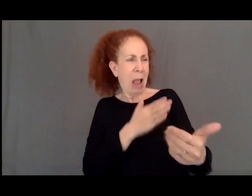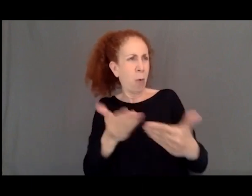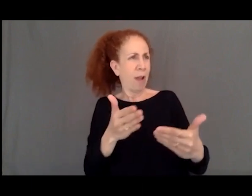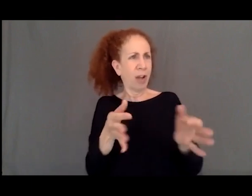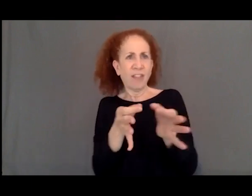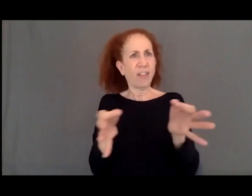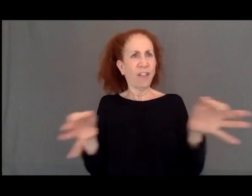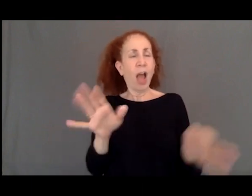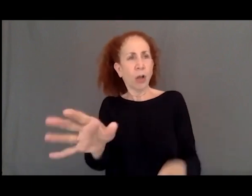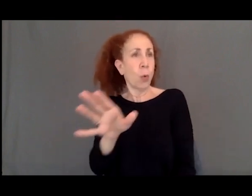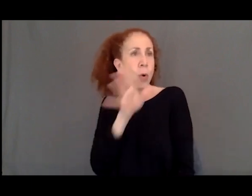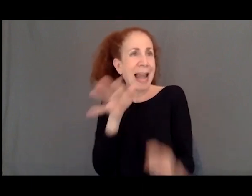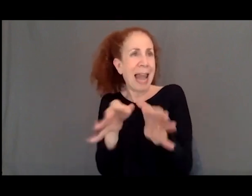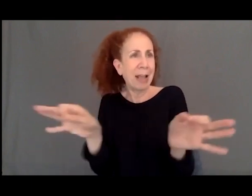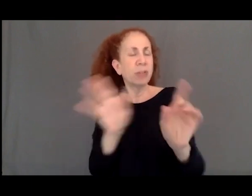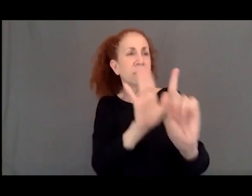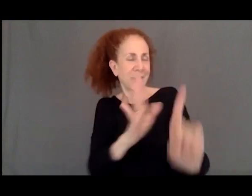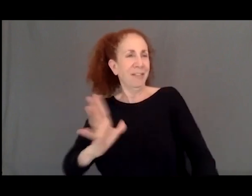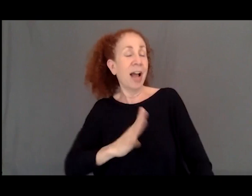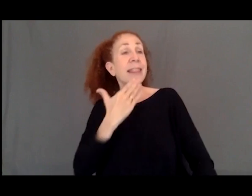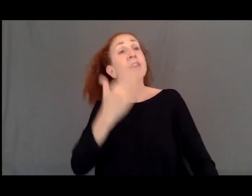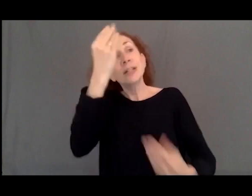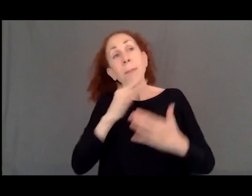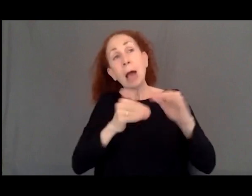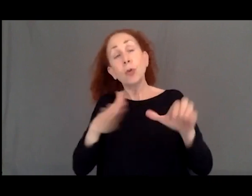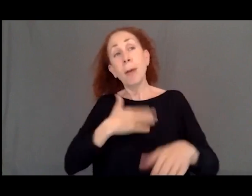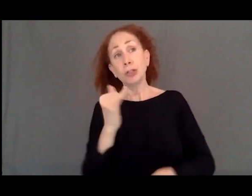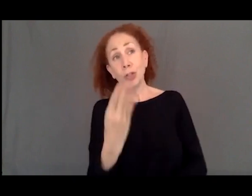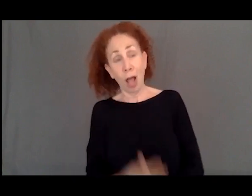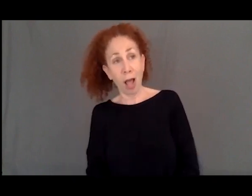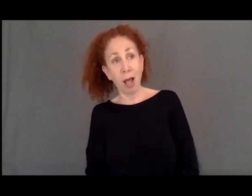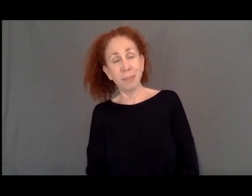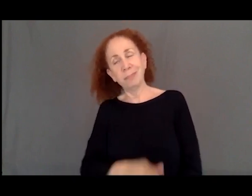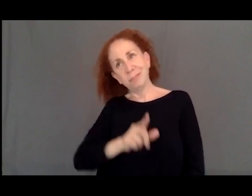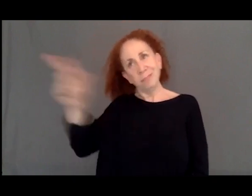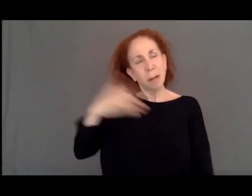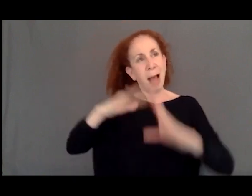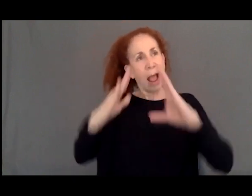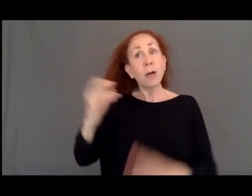say it in your language. So thank you for telling me how to do my job. Now get the hell out of my house and come back